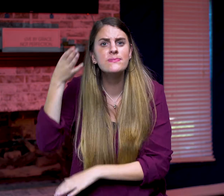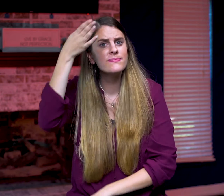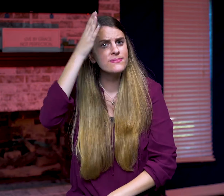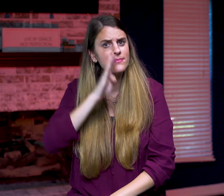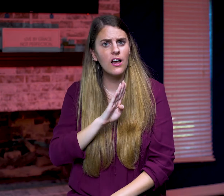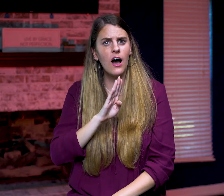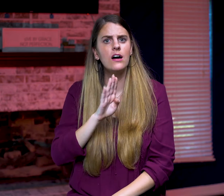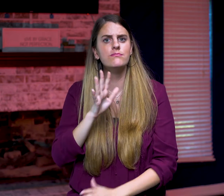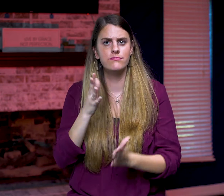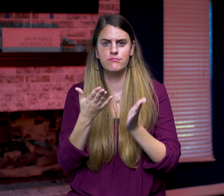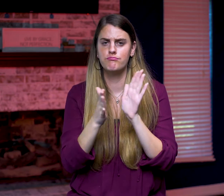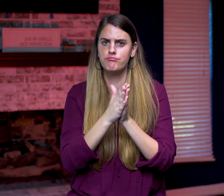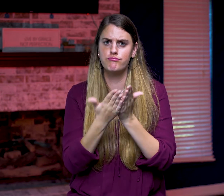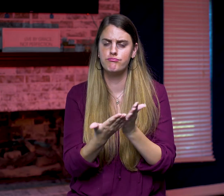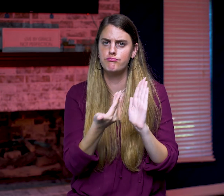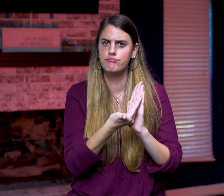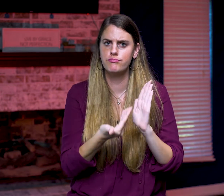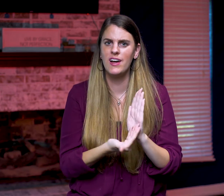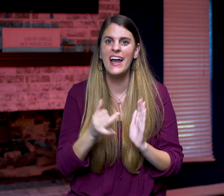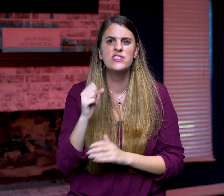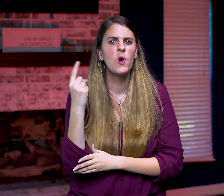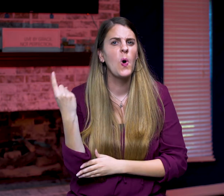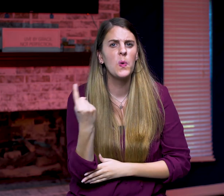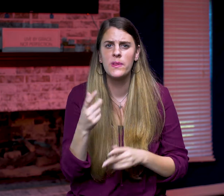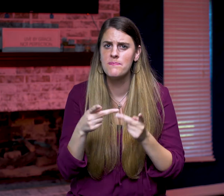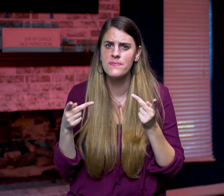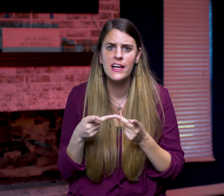God’s tabernacle is the only place